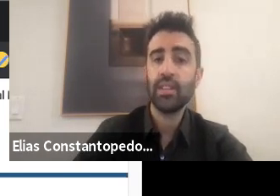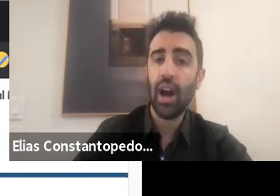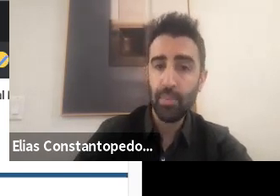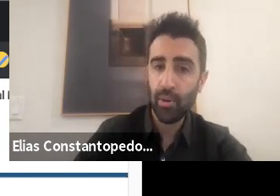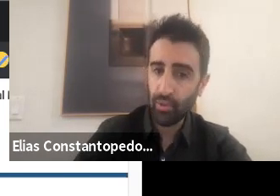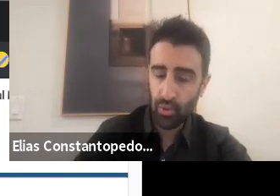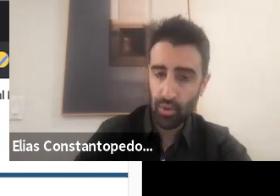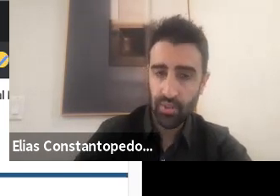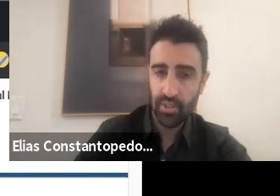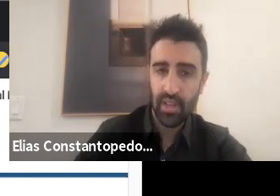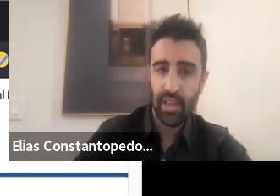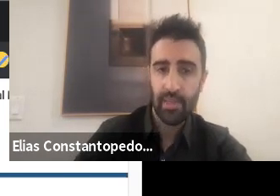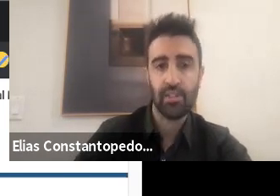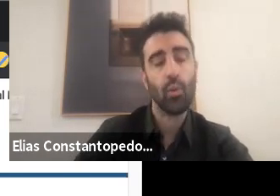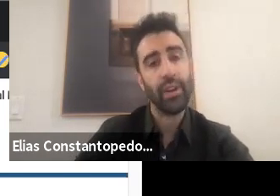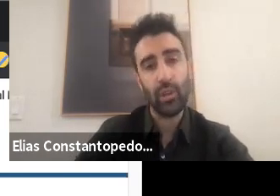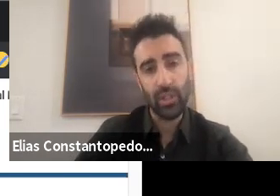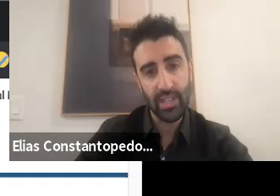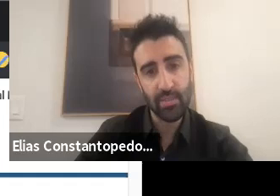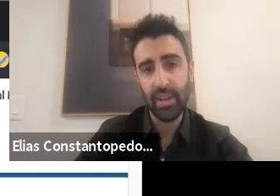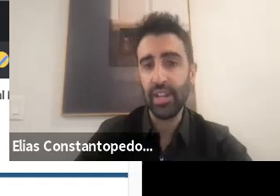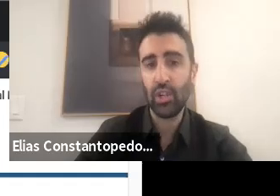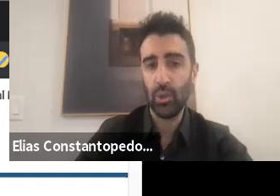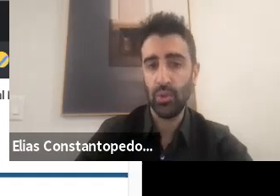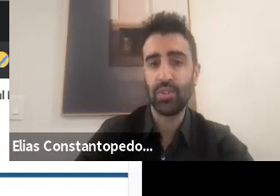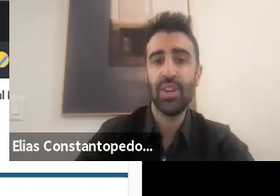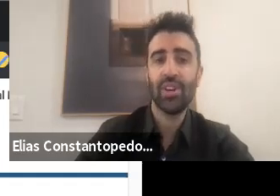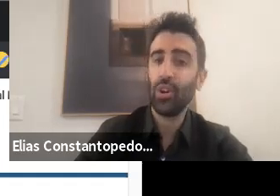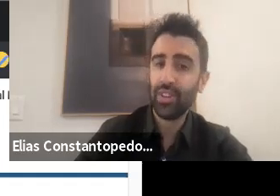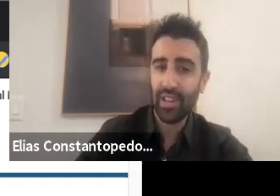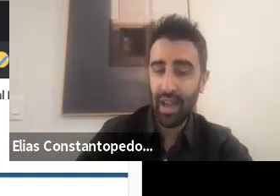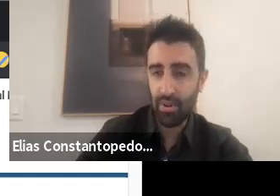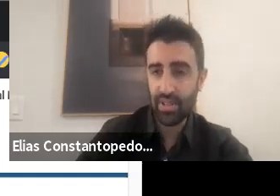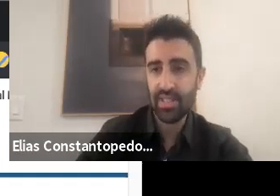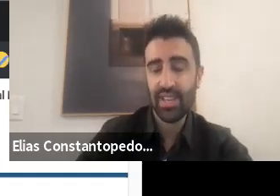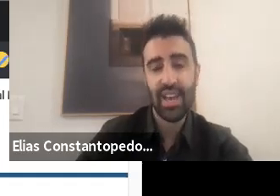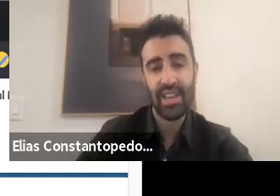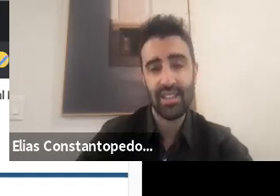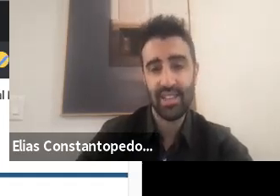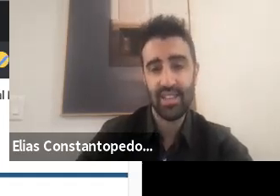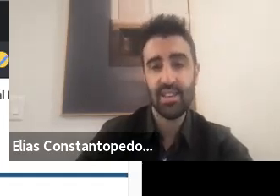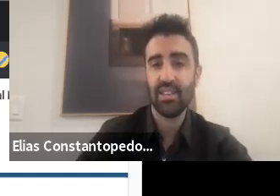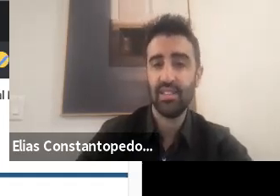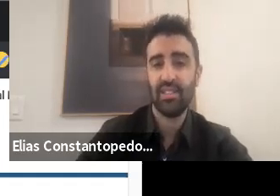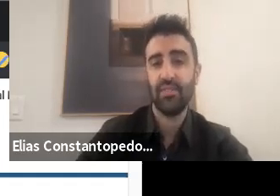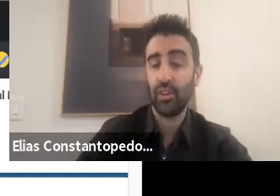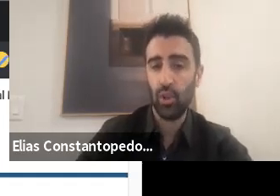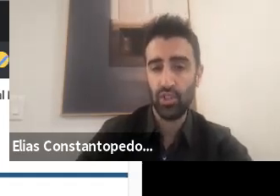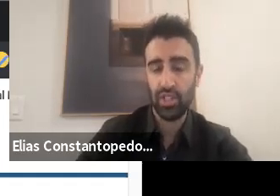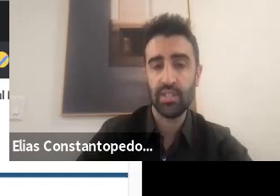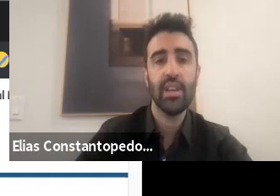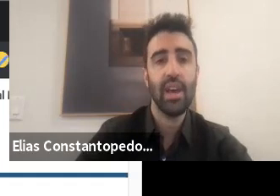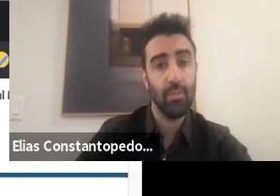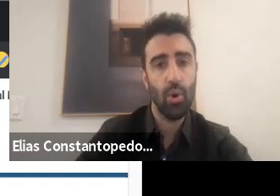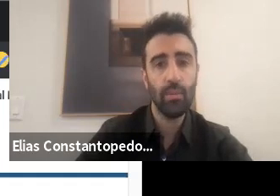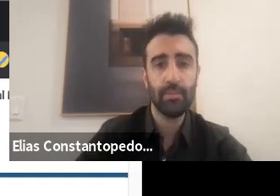Elias Constantopedos : The type of resource, this is quite a long list, but it includes content libraries AC assistive technologies and more.